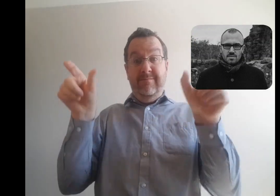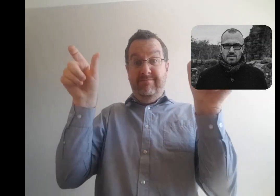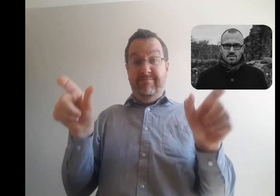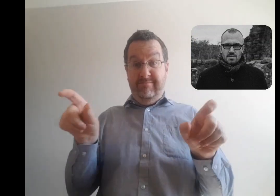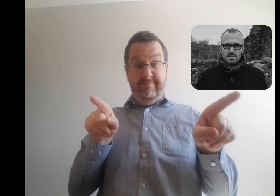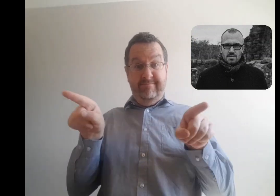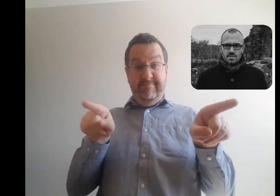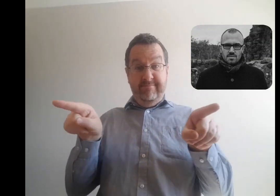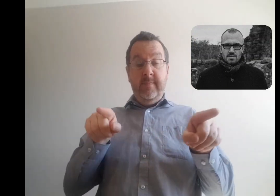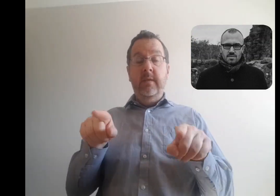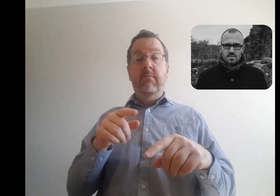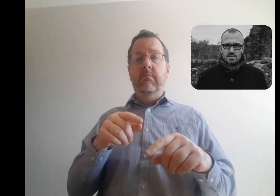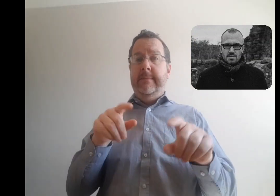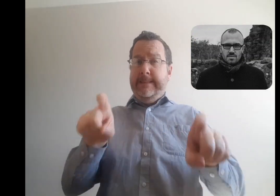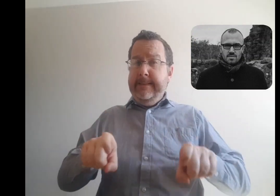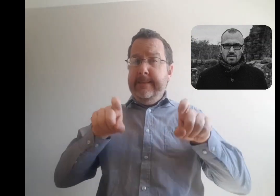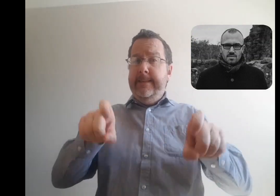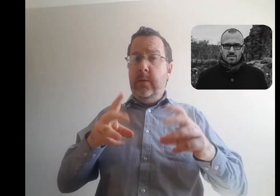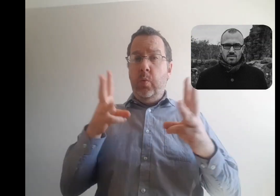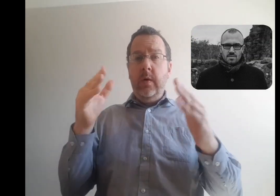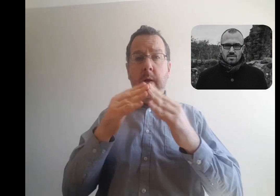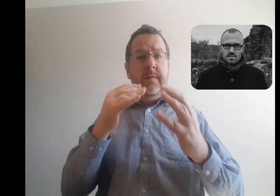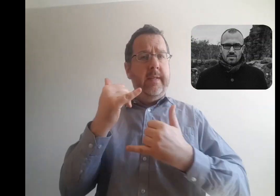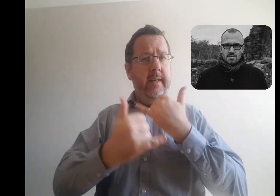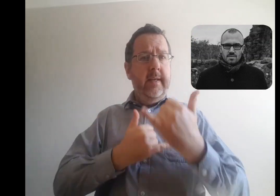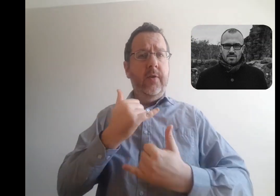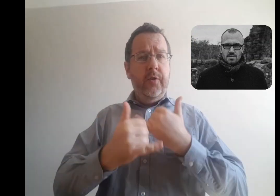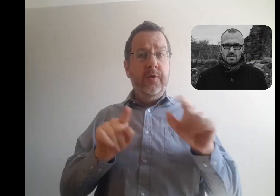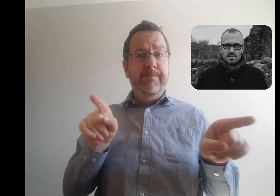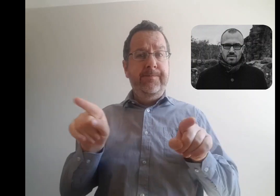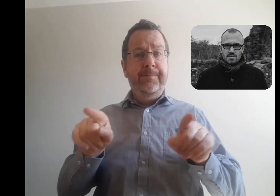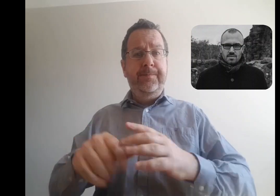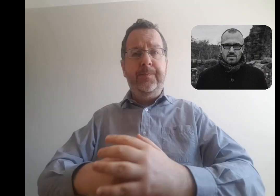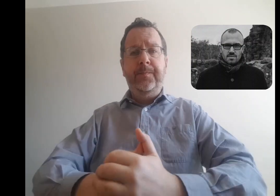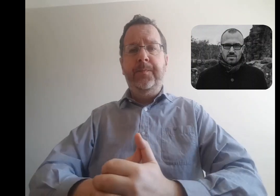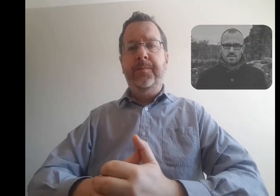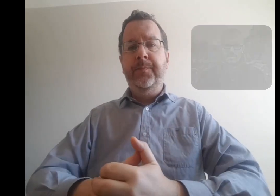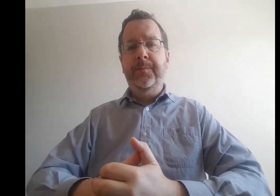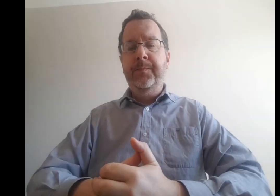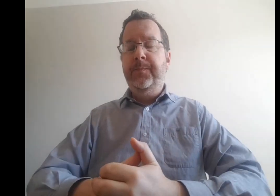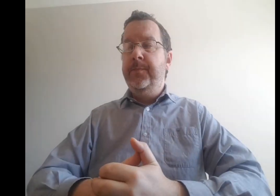who spent considerable amount of their lives in workhouses.